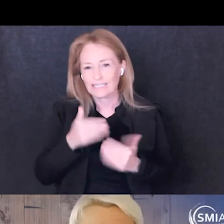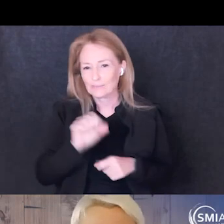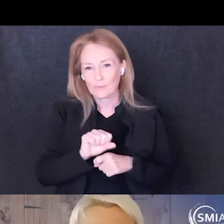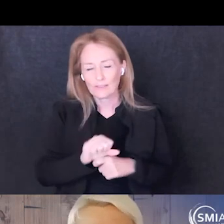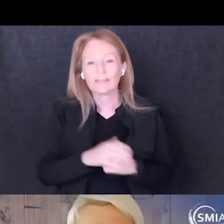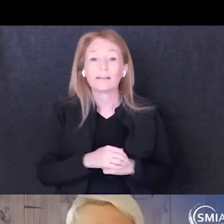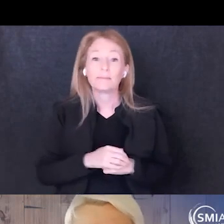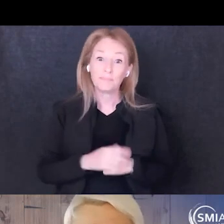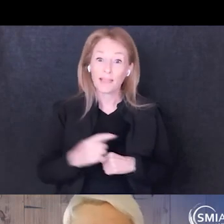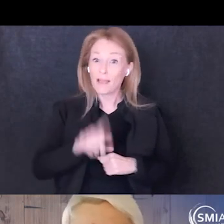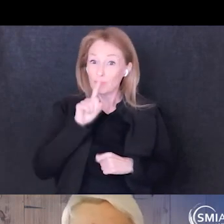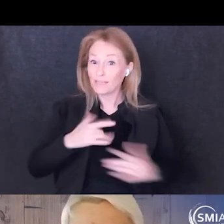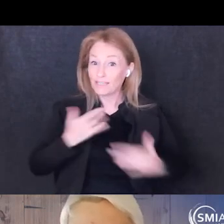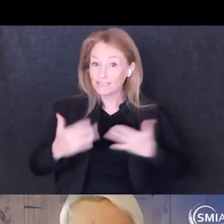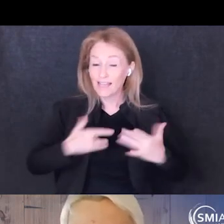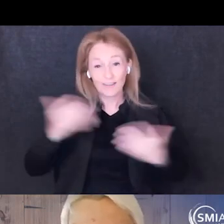WELCOME TO EPISODE 139.